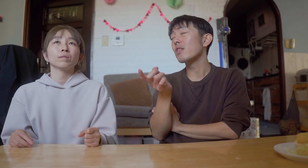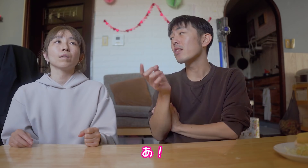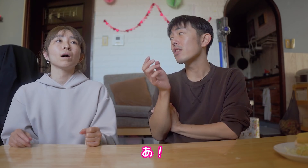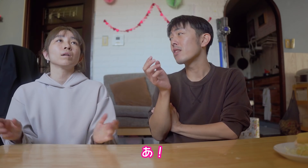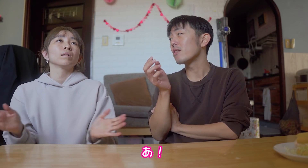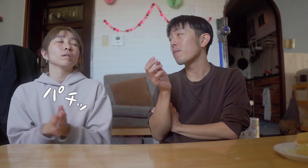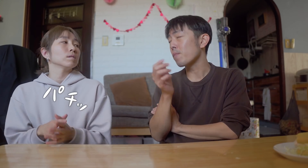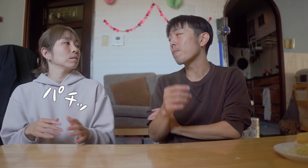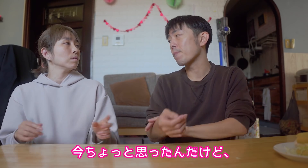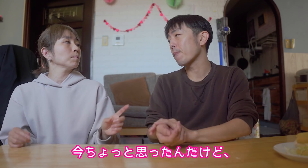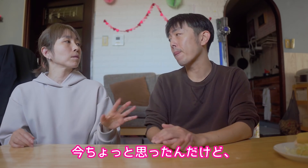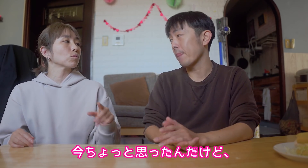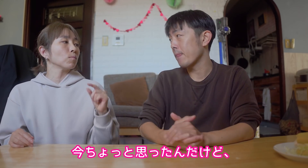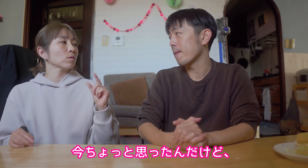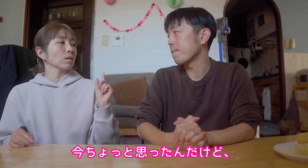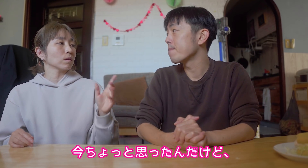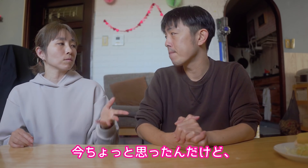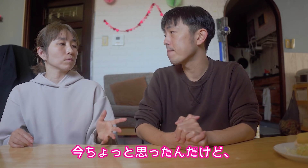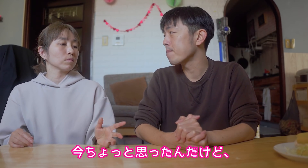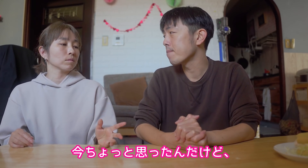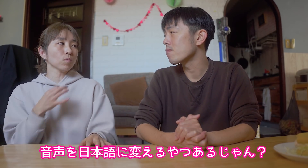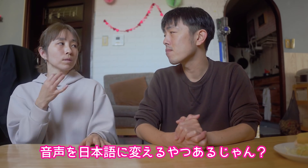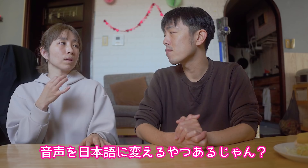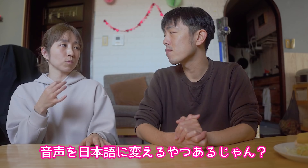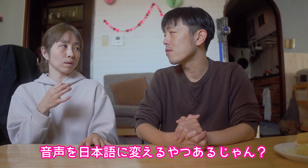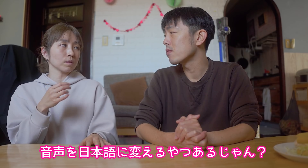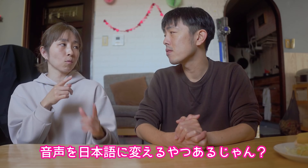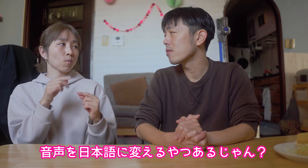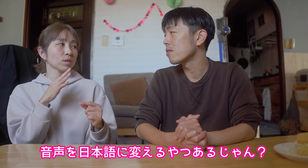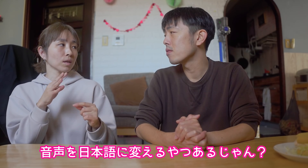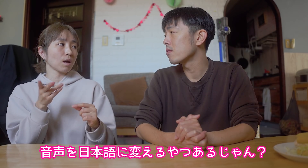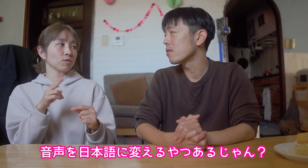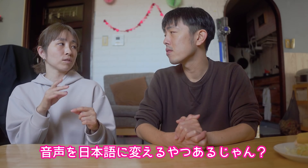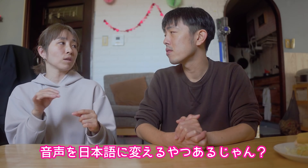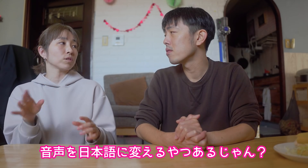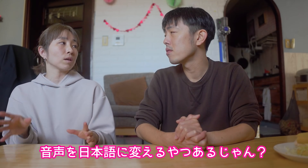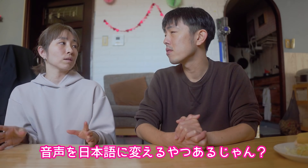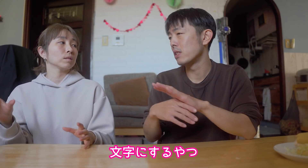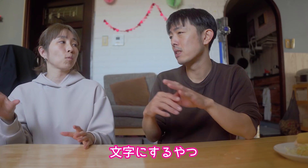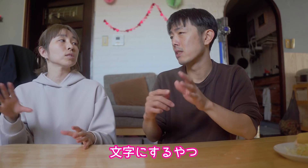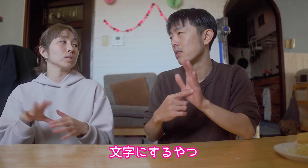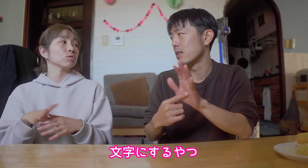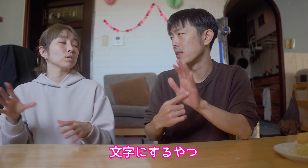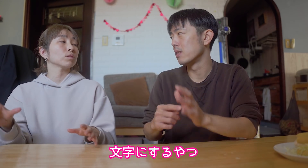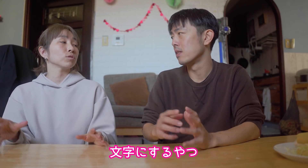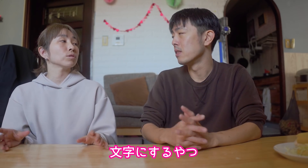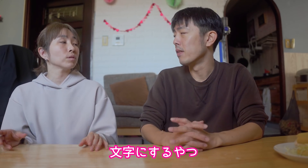(Mom)Oh! I was just thinking, There are things that change the sound into Japanese, right? You know, the one that turns speech into text?